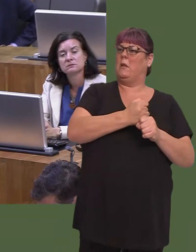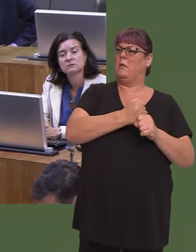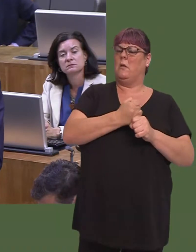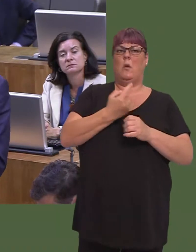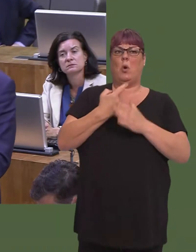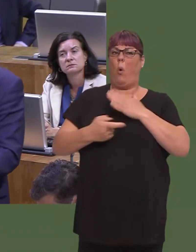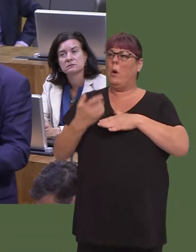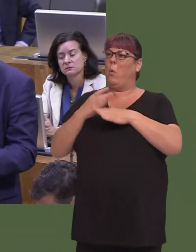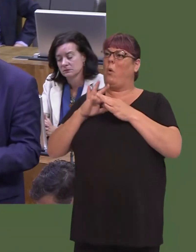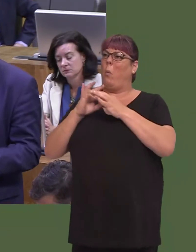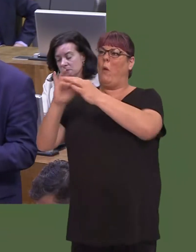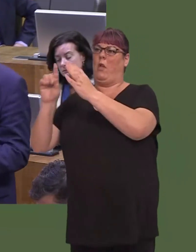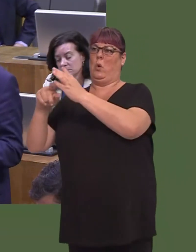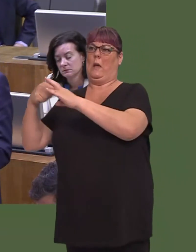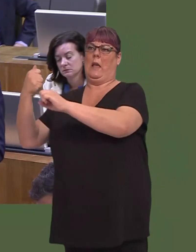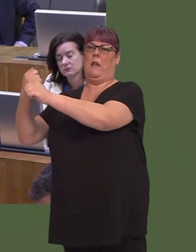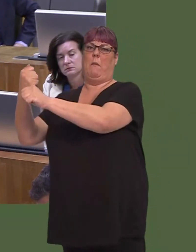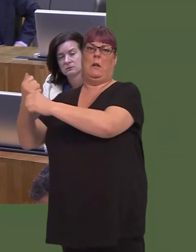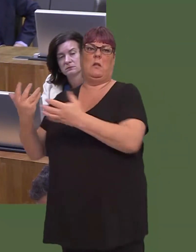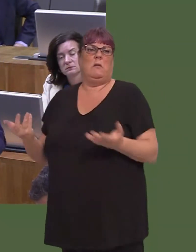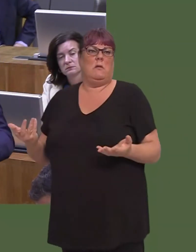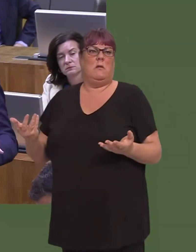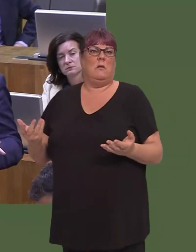investment figures for 30 years, and those figures speak for themselves, and unemployment